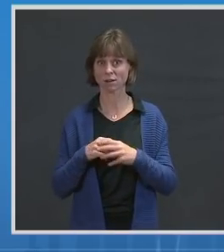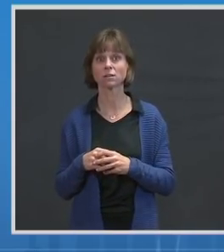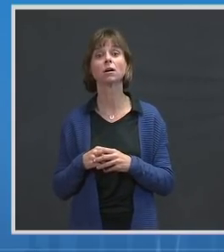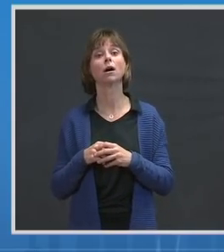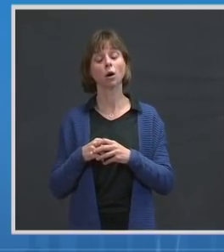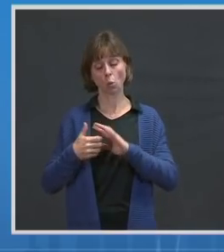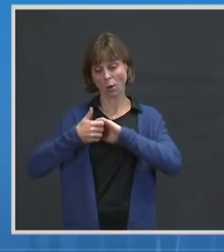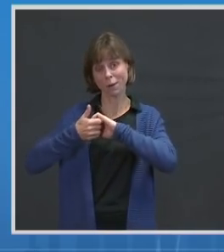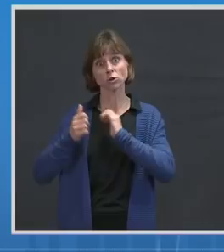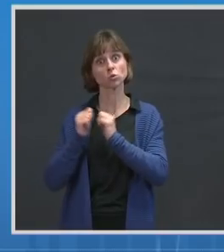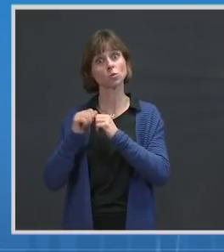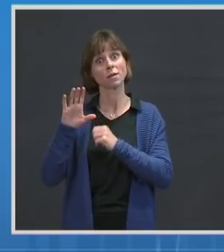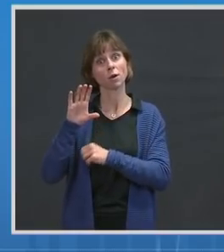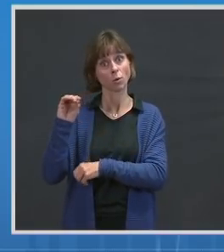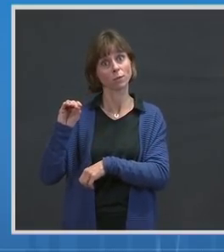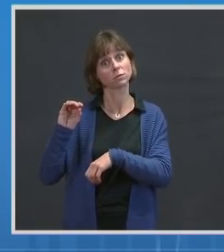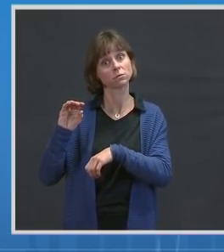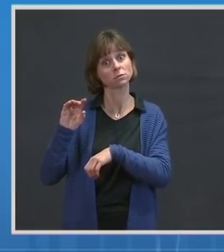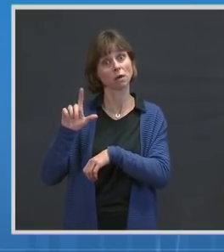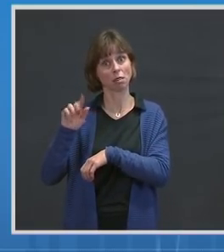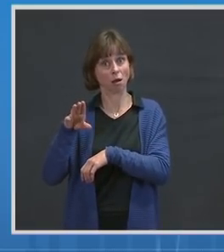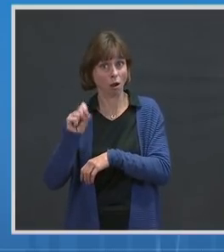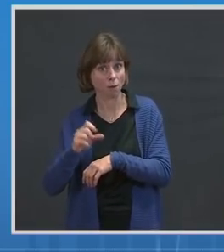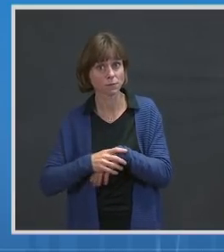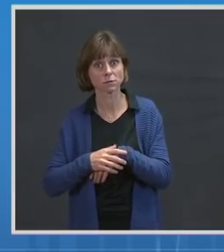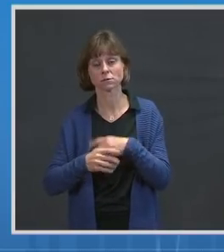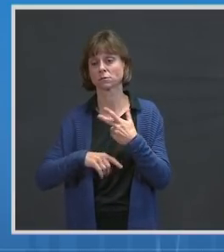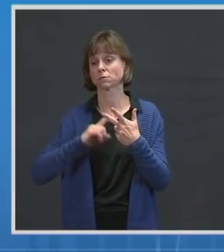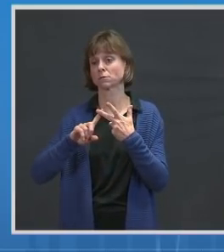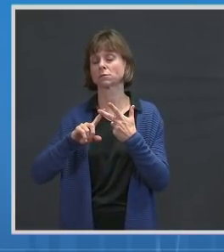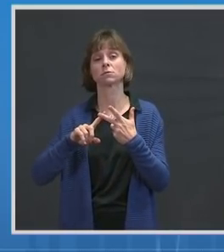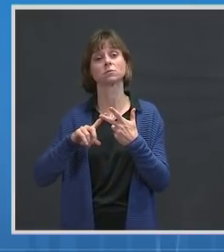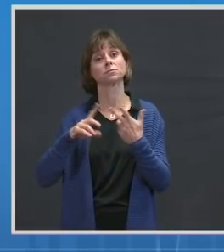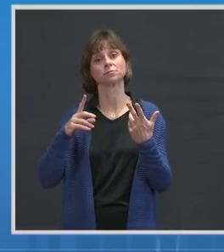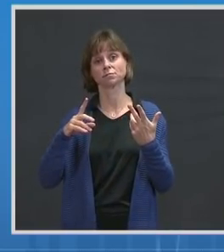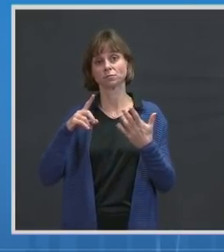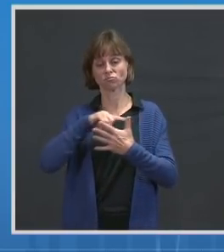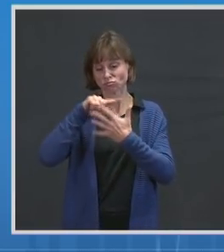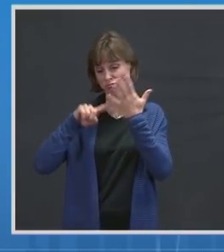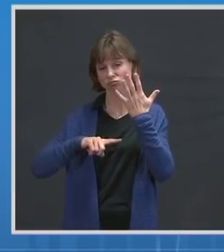We're partnering with academia. And we want to expand those partnerships. So all of those are being done